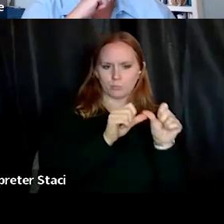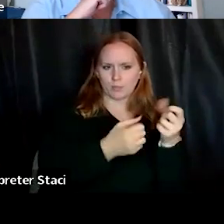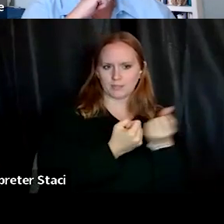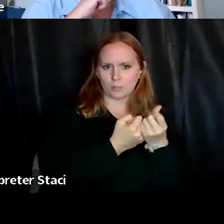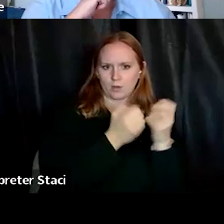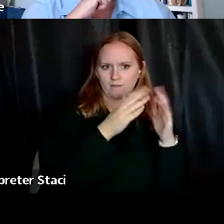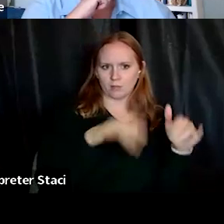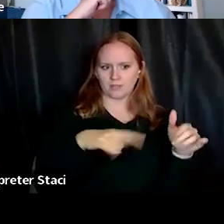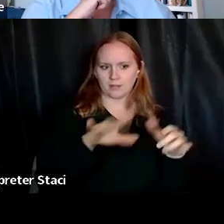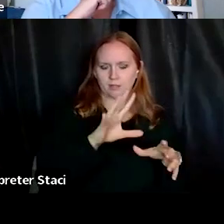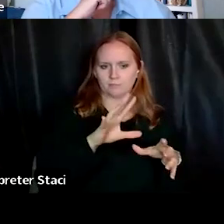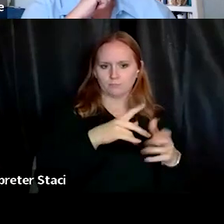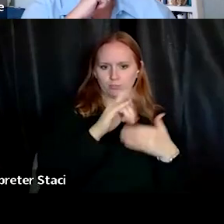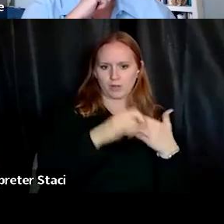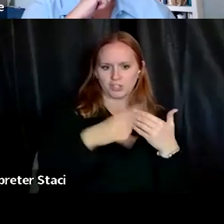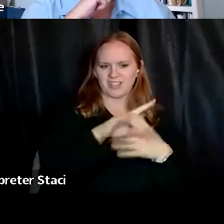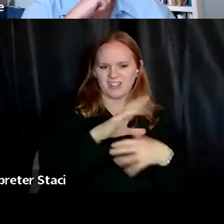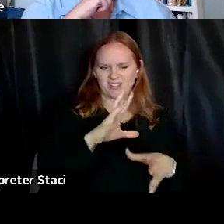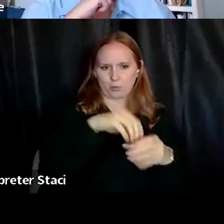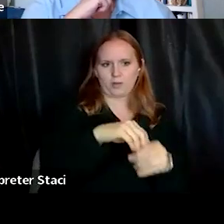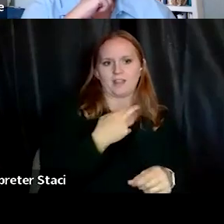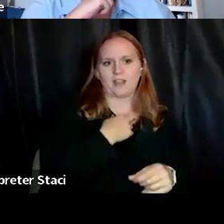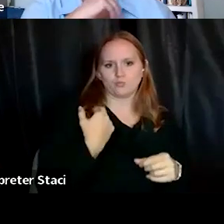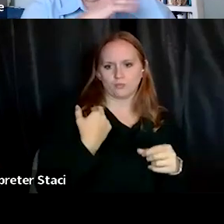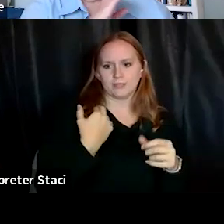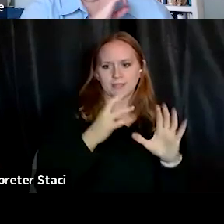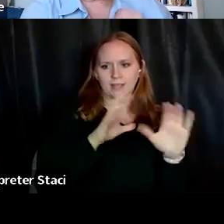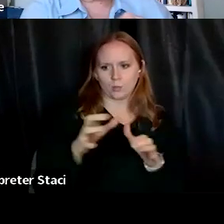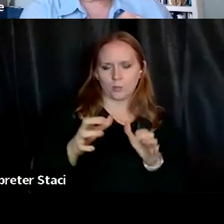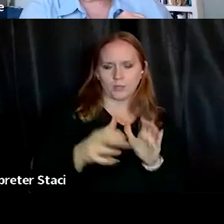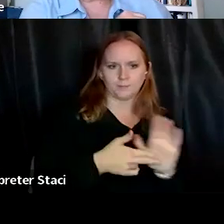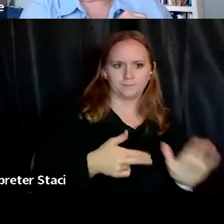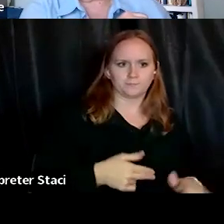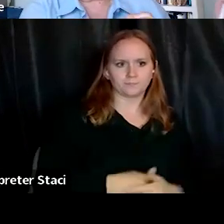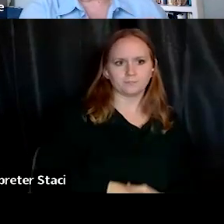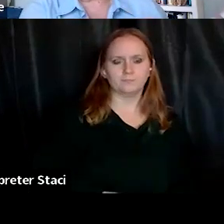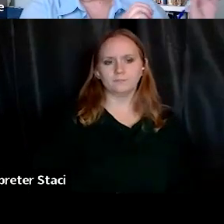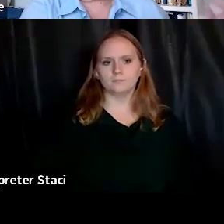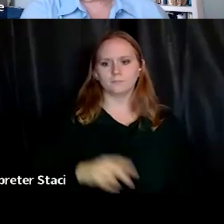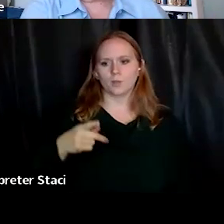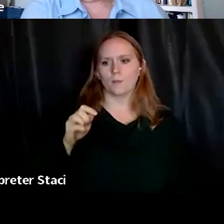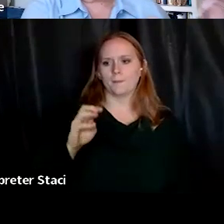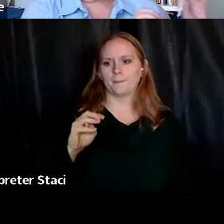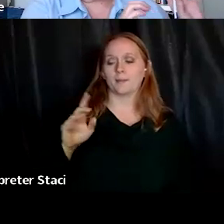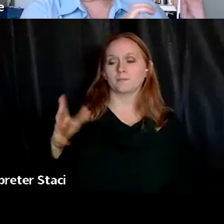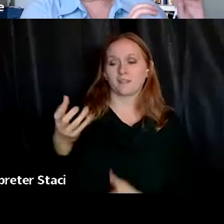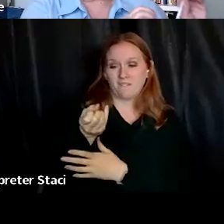are included in at risk categories. Thanks, Sametra. So we have just a couple minutes left. I wanna just throw it to you all